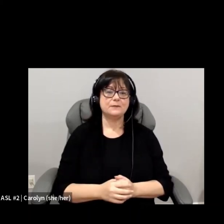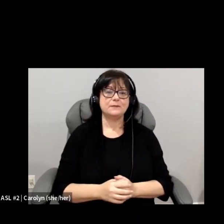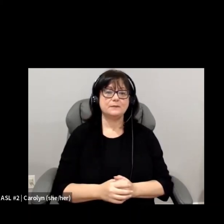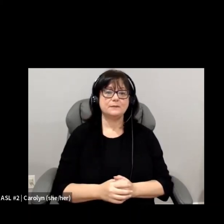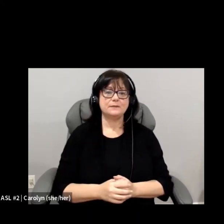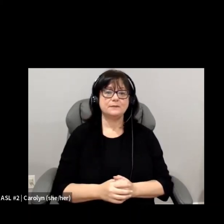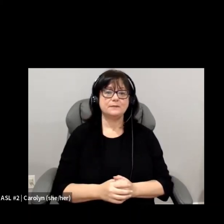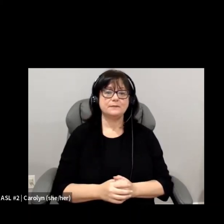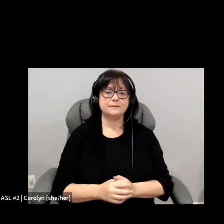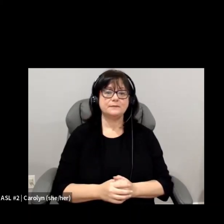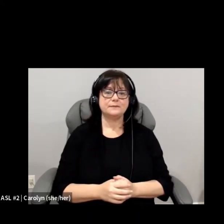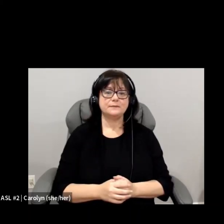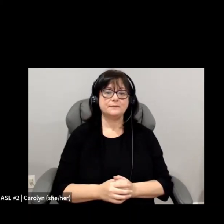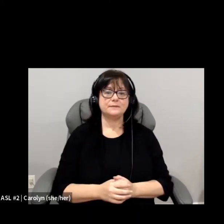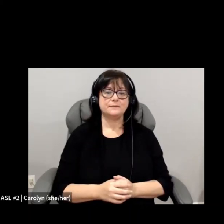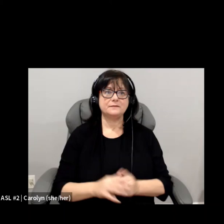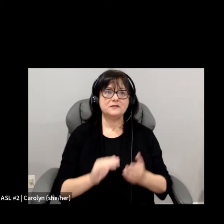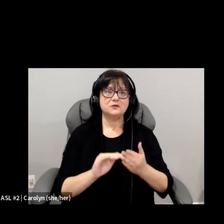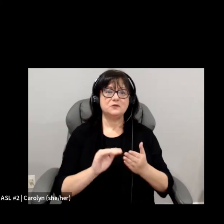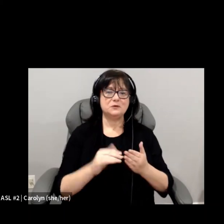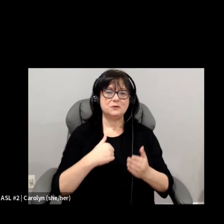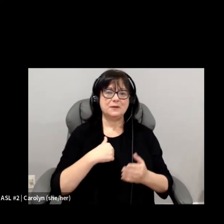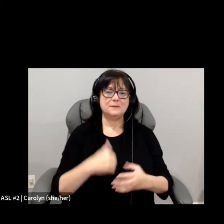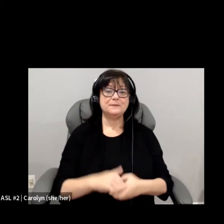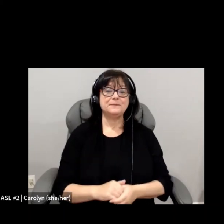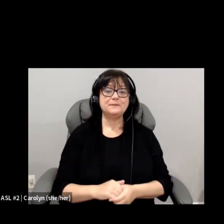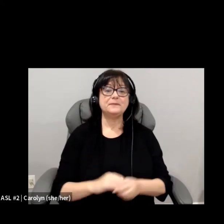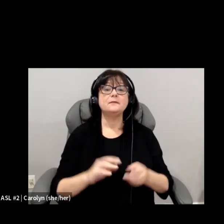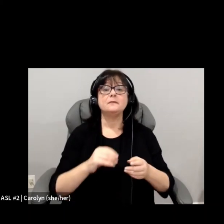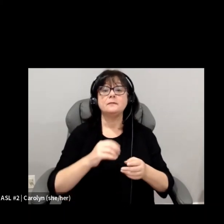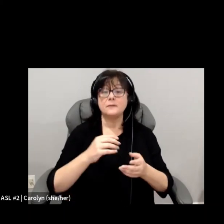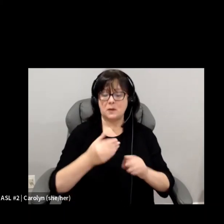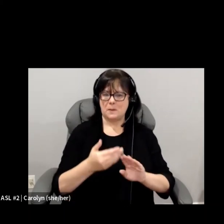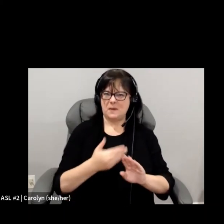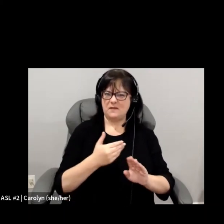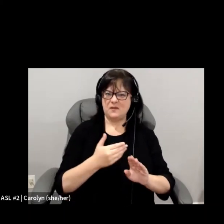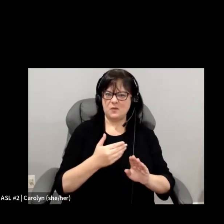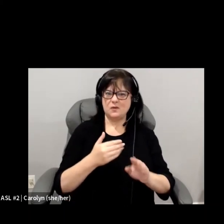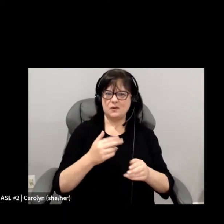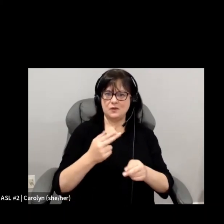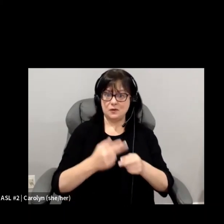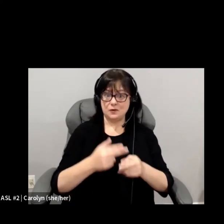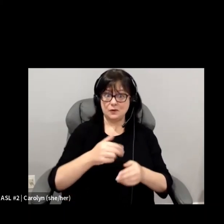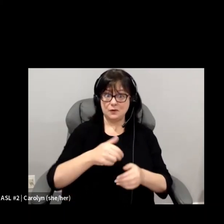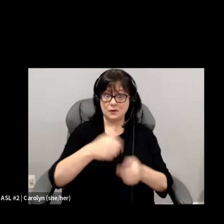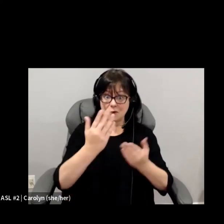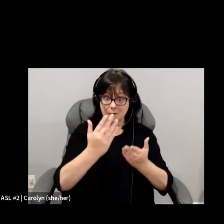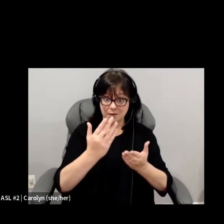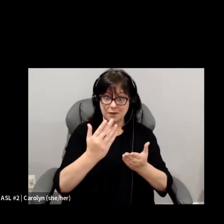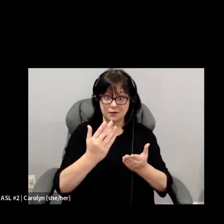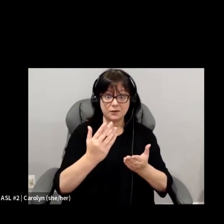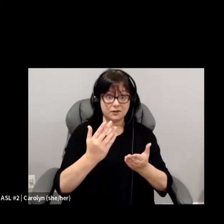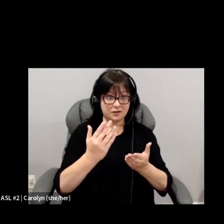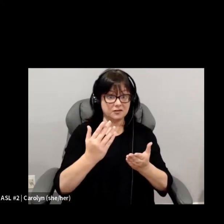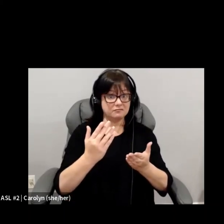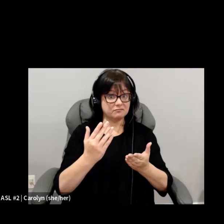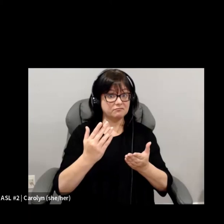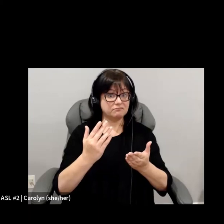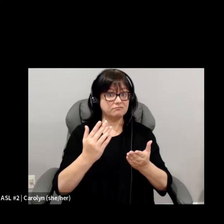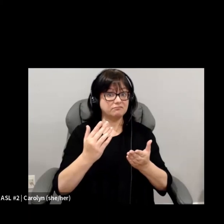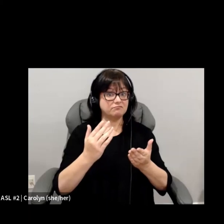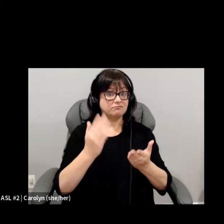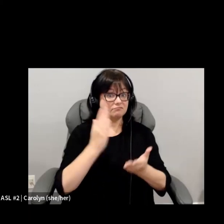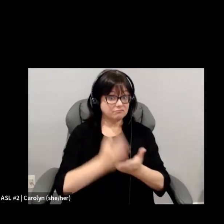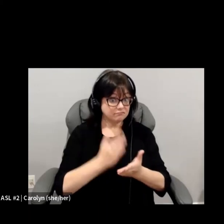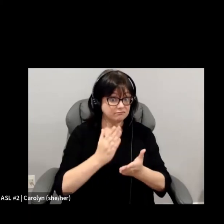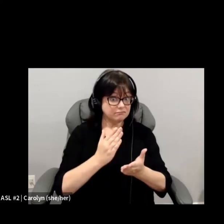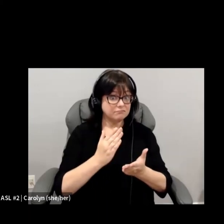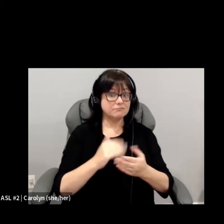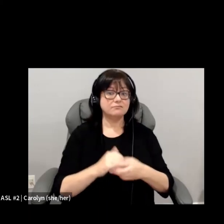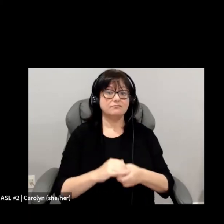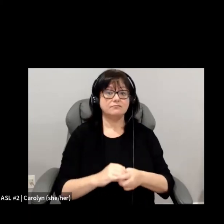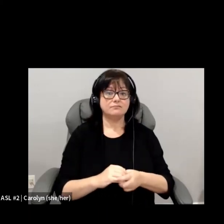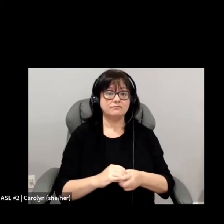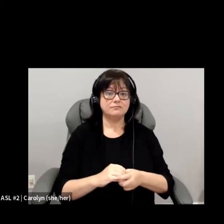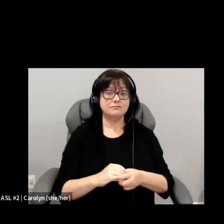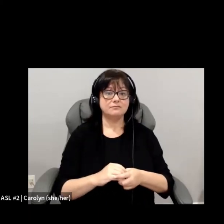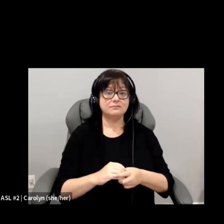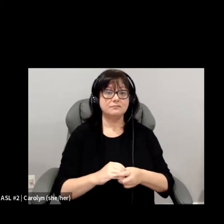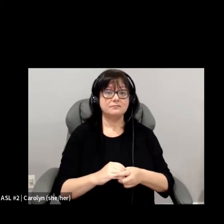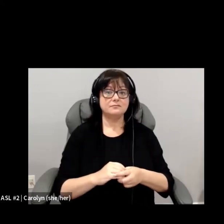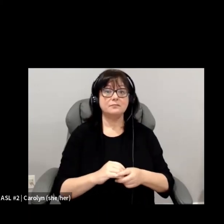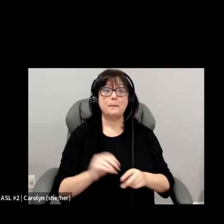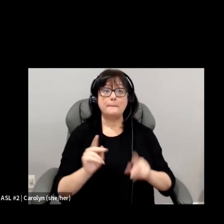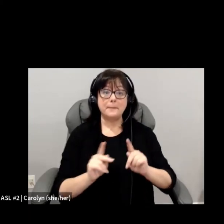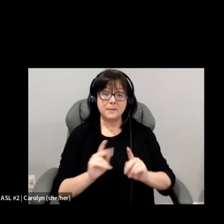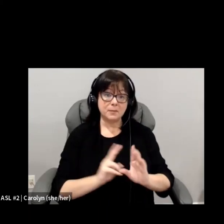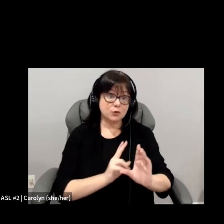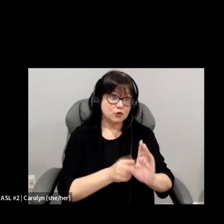BEFORE WE LEAVE THE NOMINATING ASPECT, AND GOINGS AND COMINGS OF BOARD MEMBERS, I WOULD